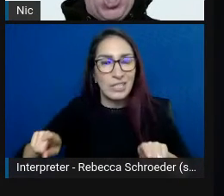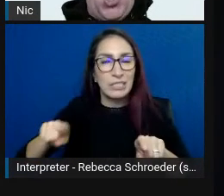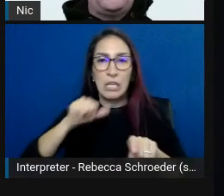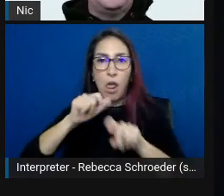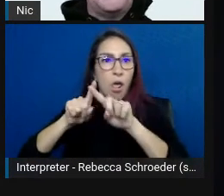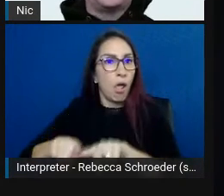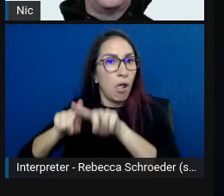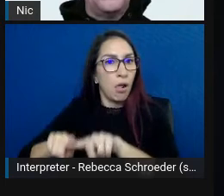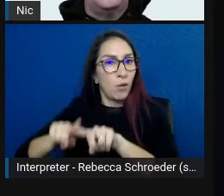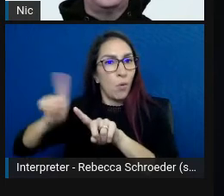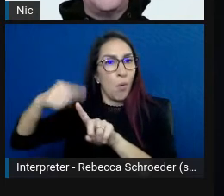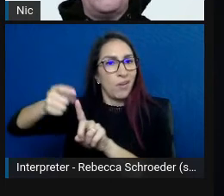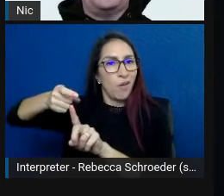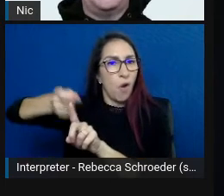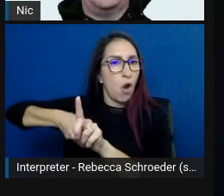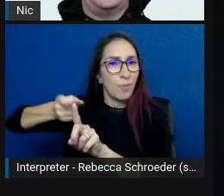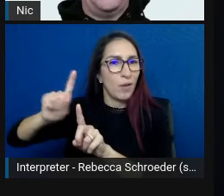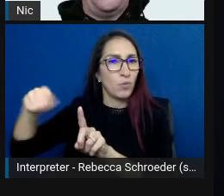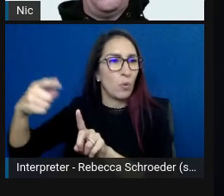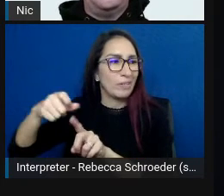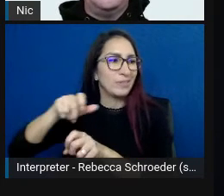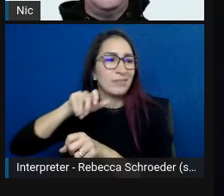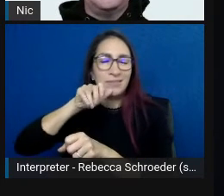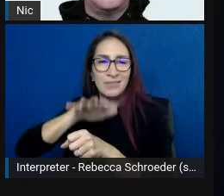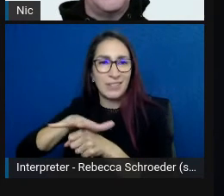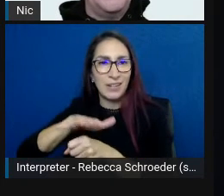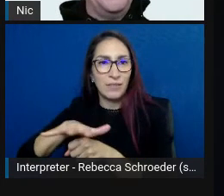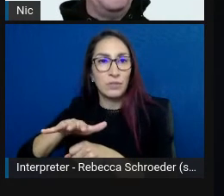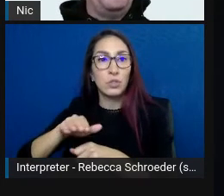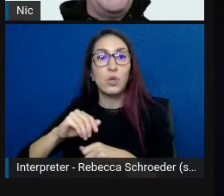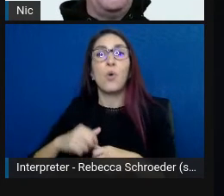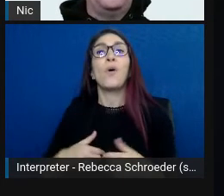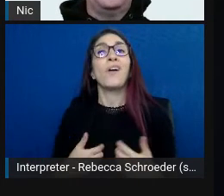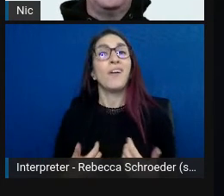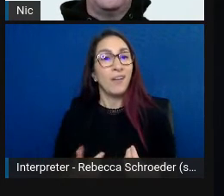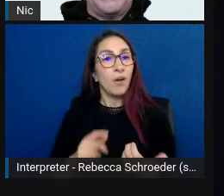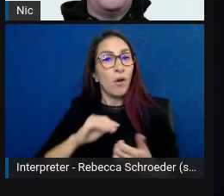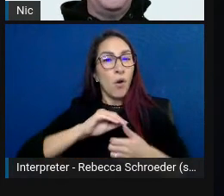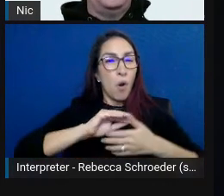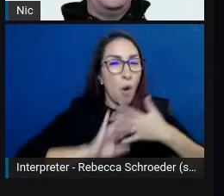All that good stuff that all these people like me are doing,